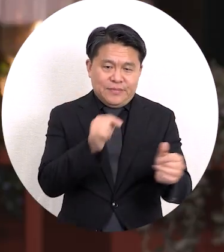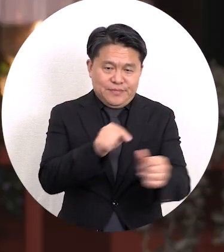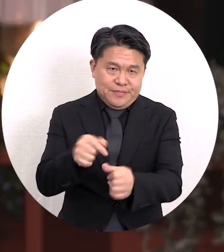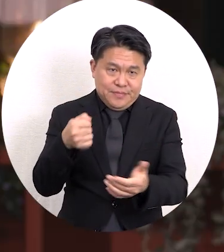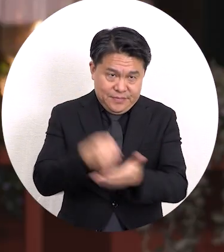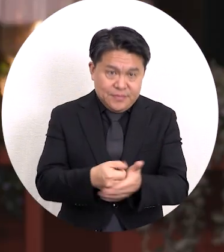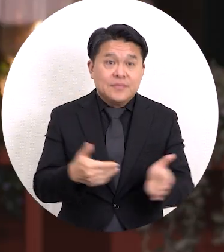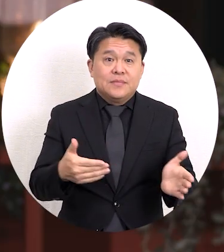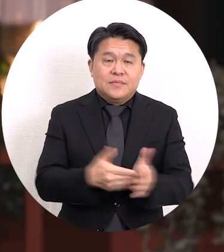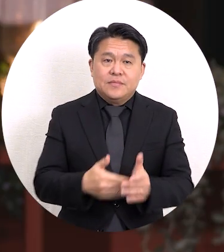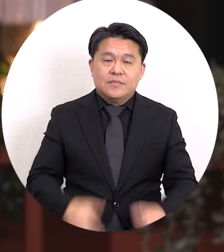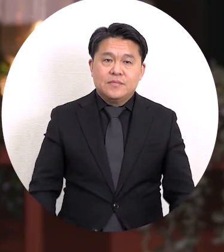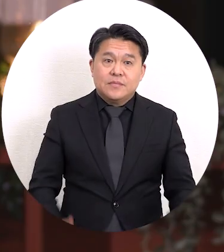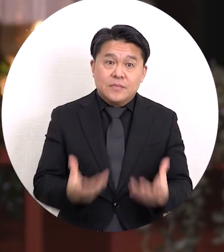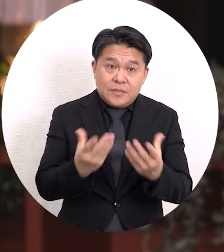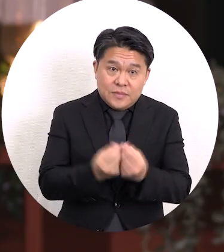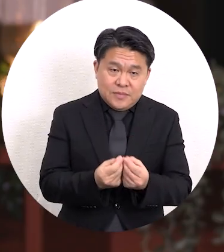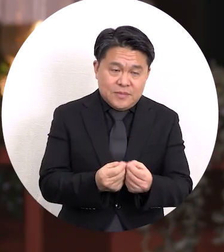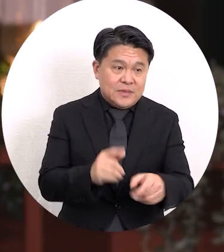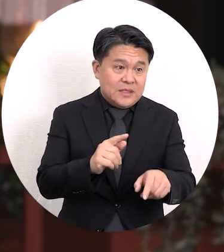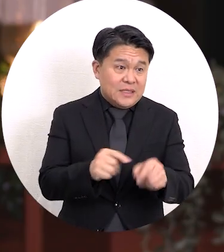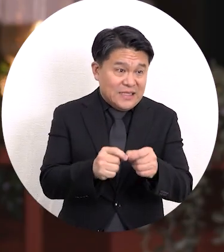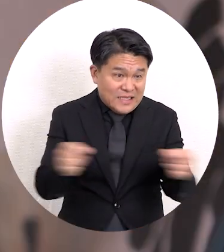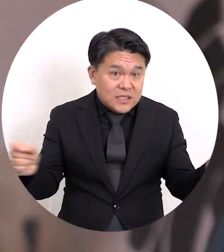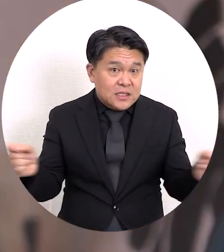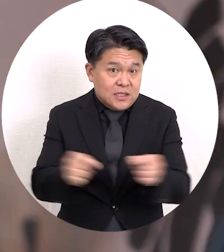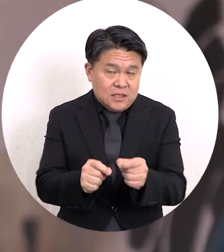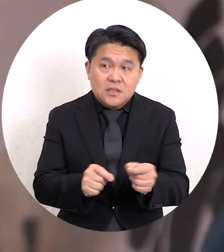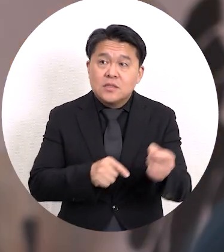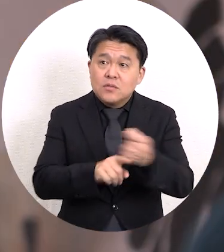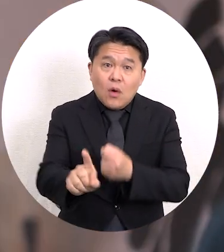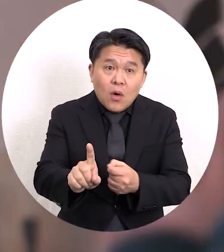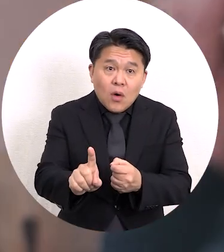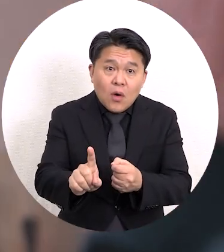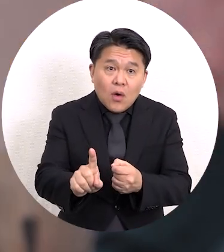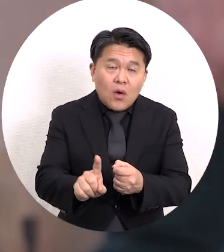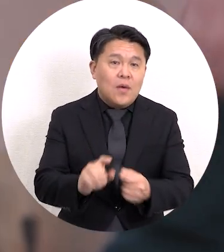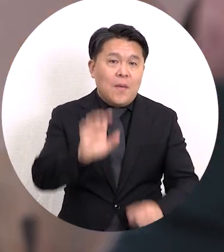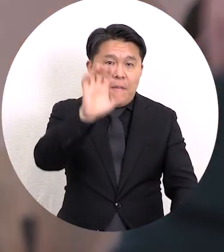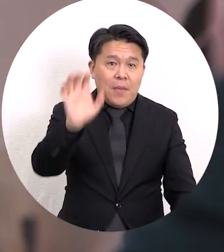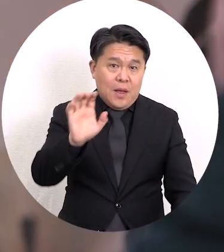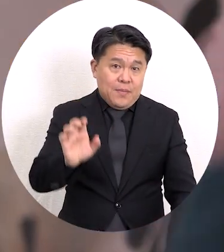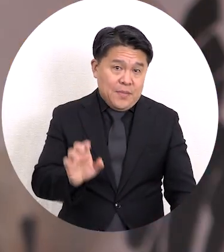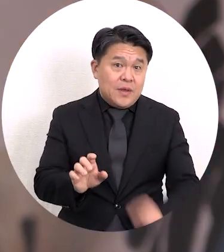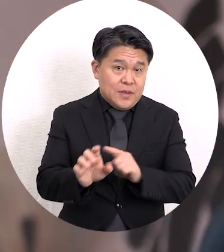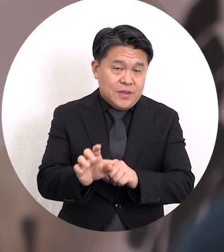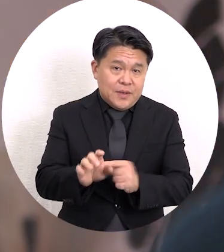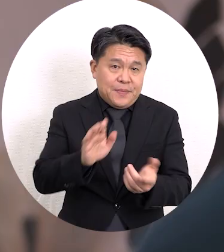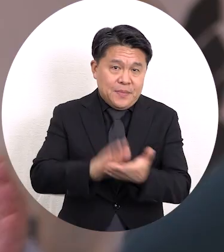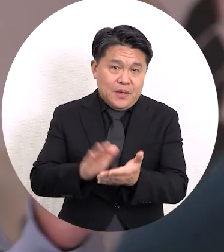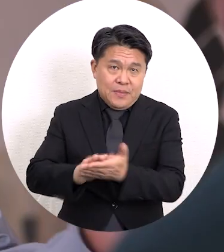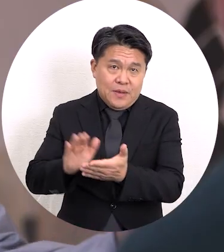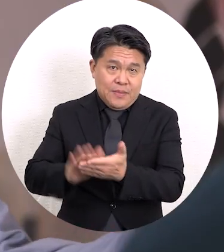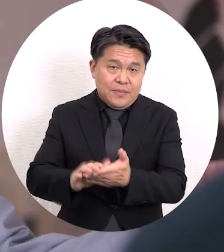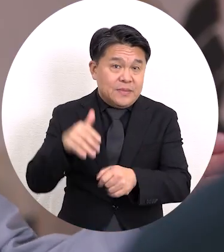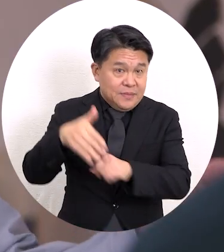When we define jangdan(the rhythmic pattern), it refers to a repetitive rhythm pattern.